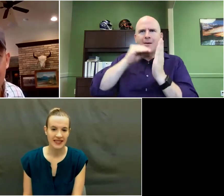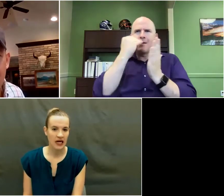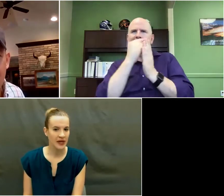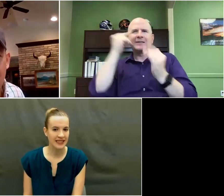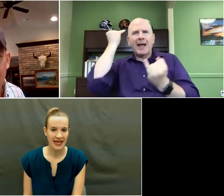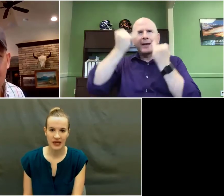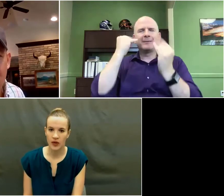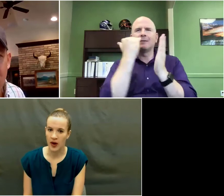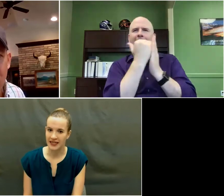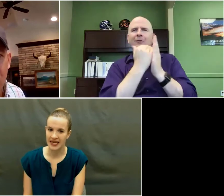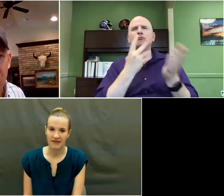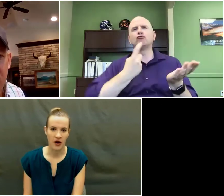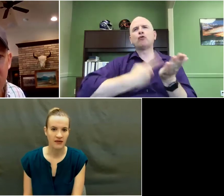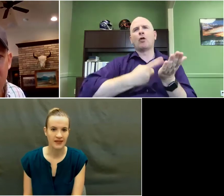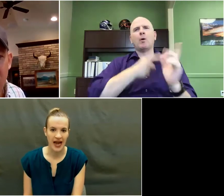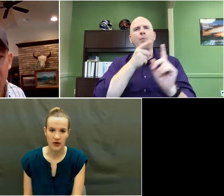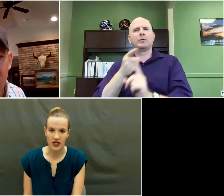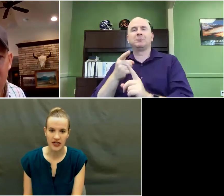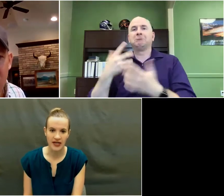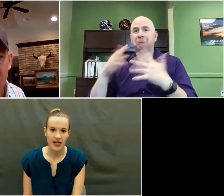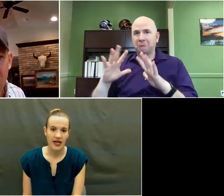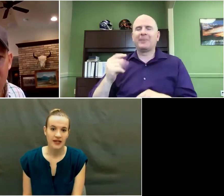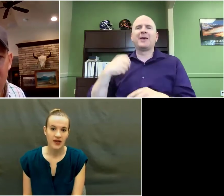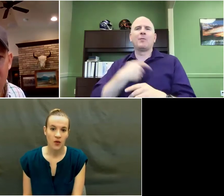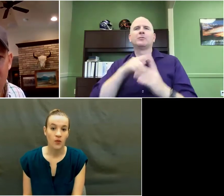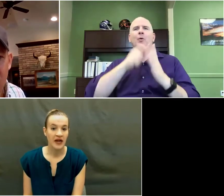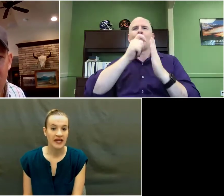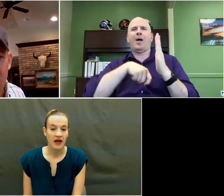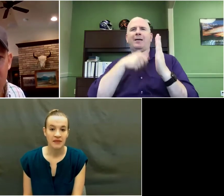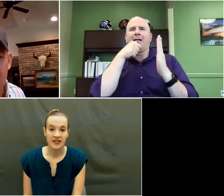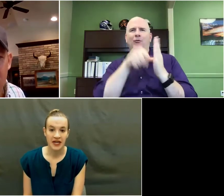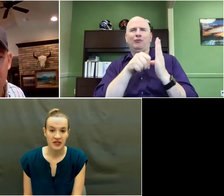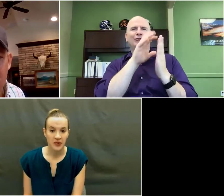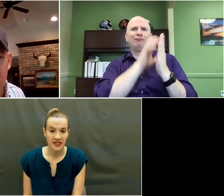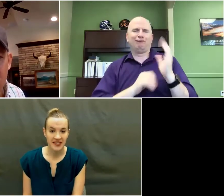that and we decided that we wanted to get involved how we could. So we developed discussion points,